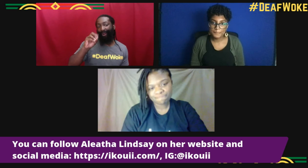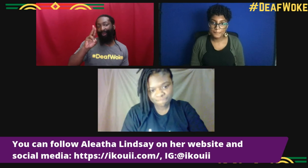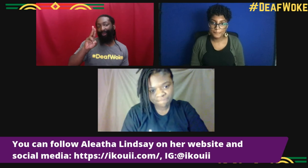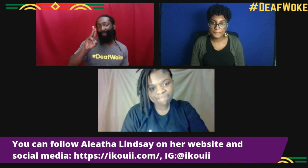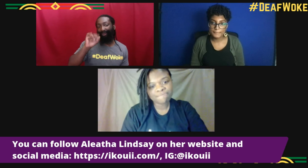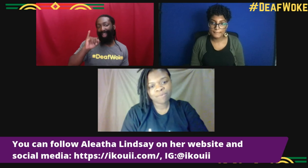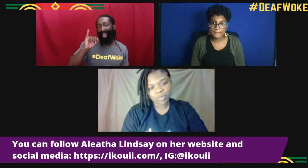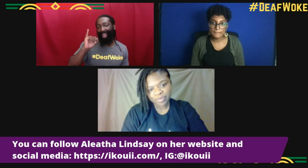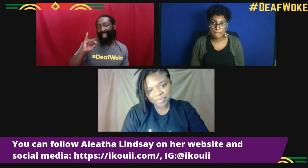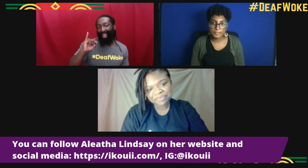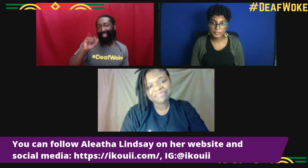or IG @ikouii